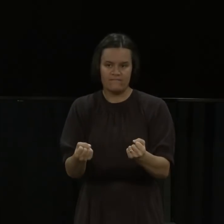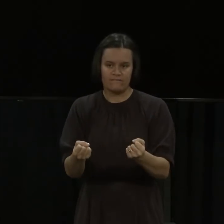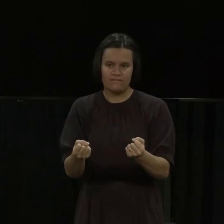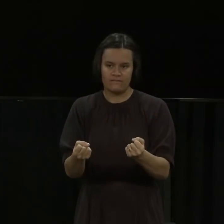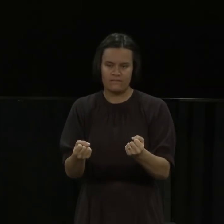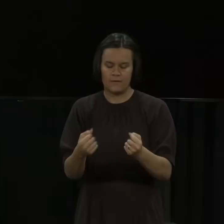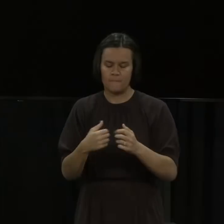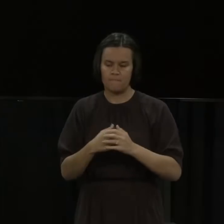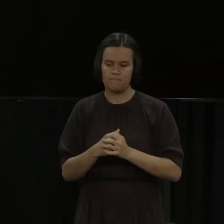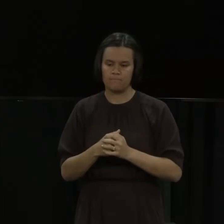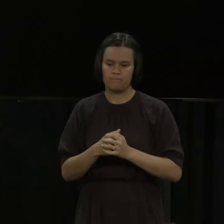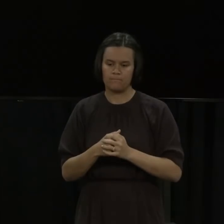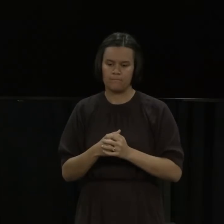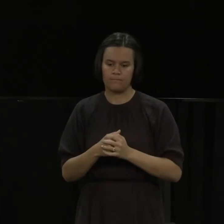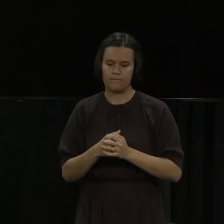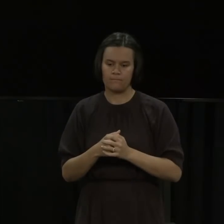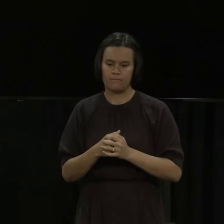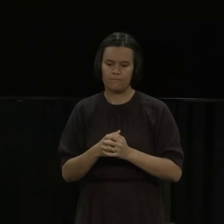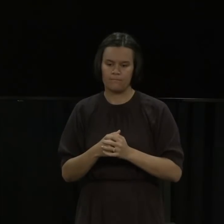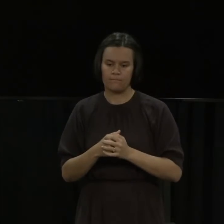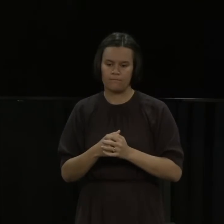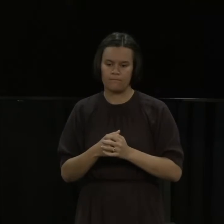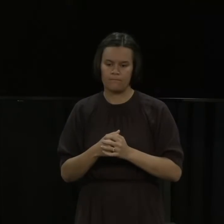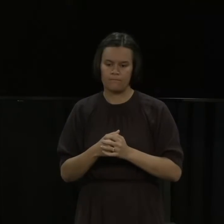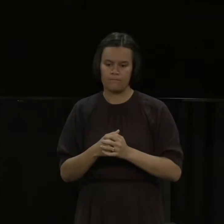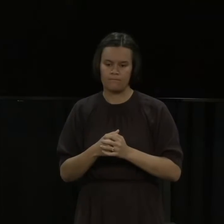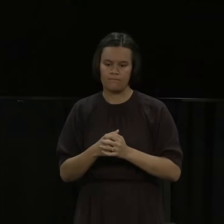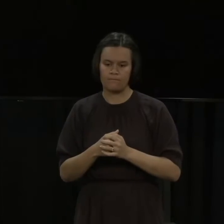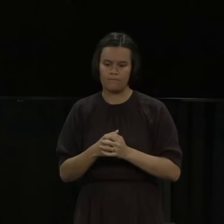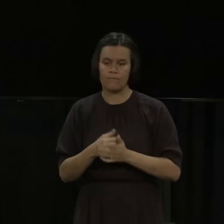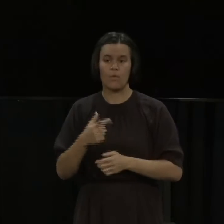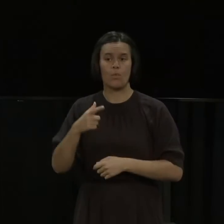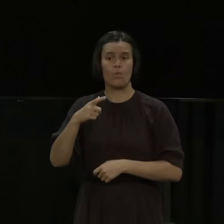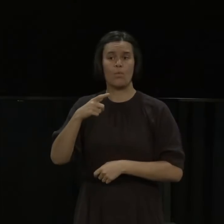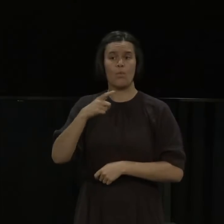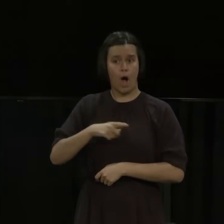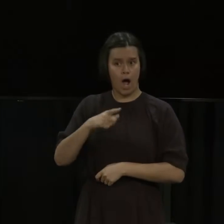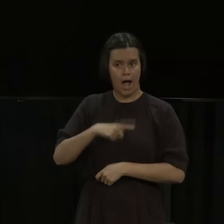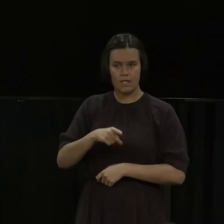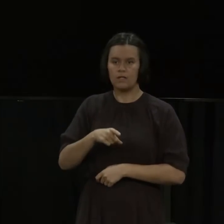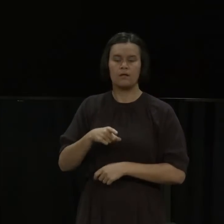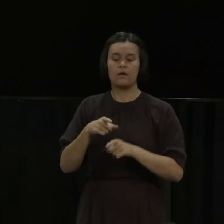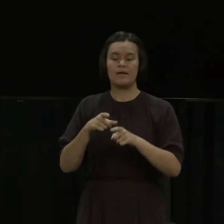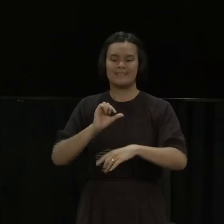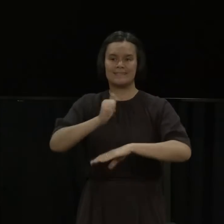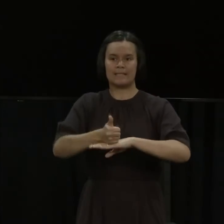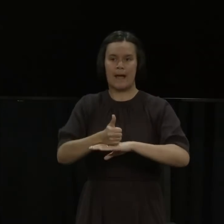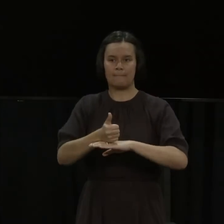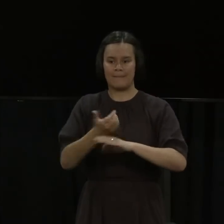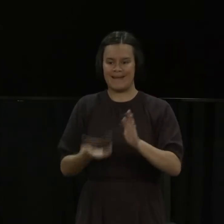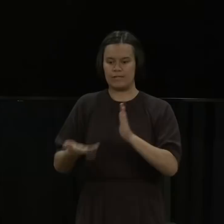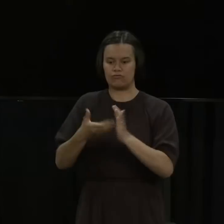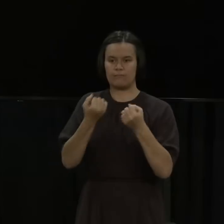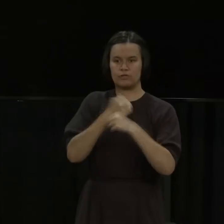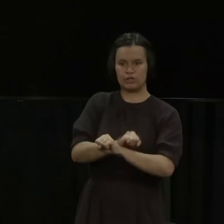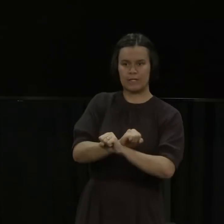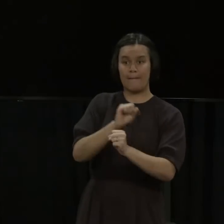working quite well. In the early days of that system there were some issues with the gateway to allow evil into the system. That was designed because we